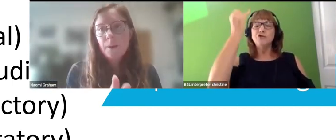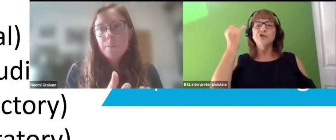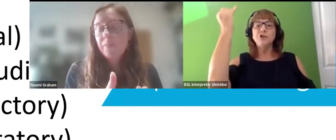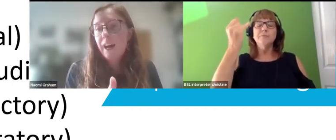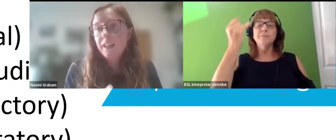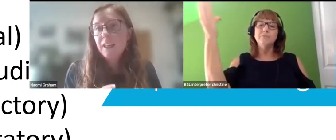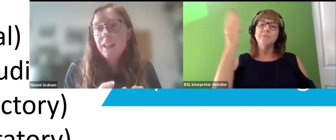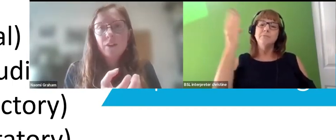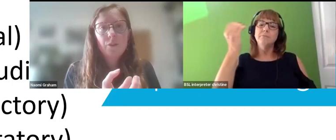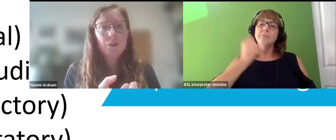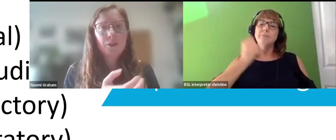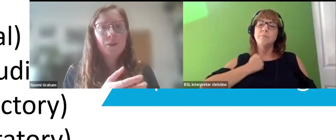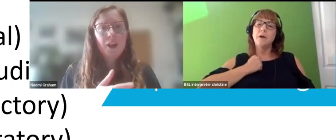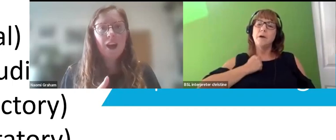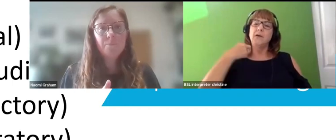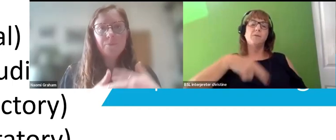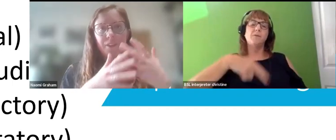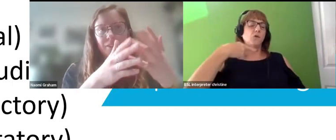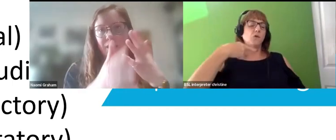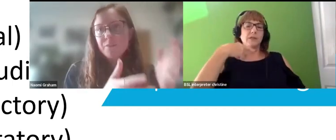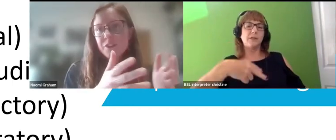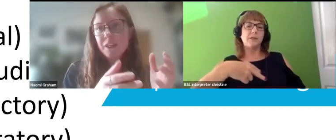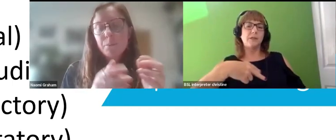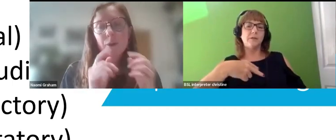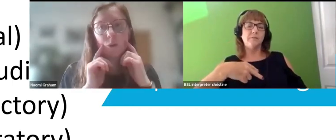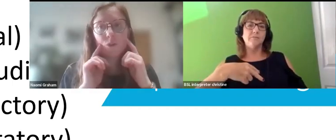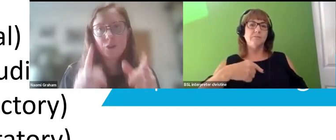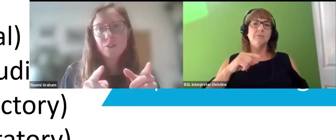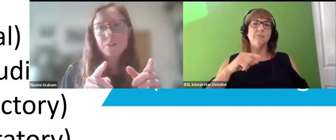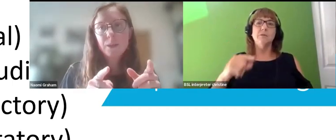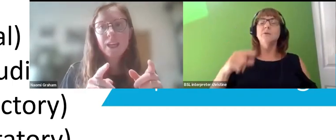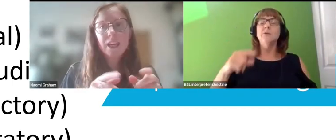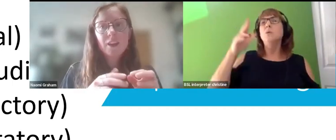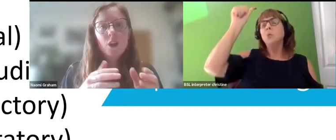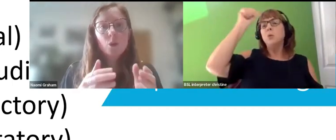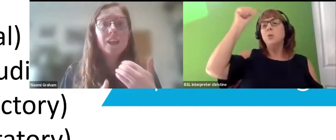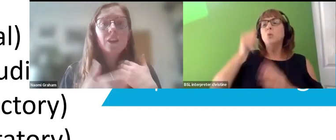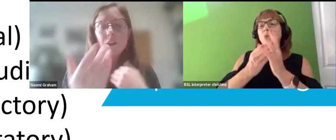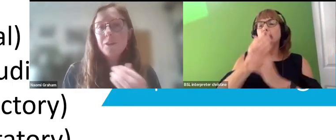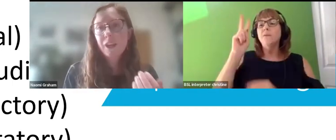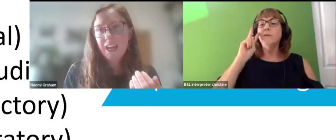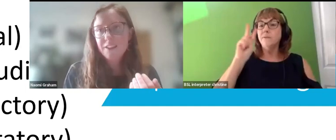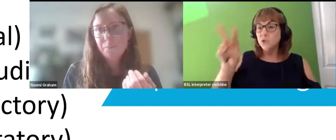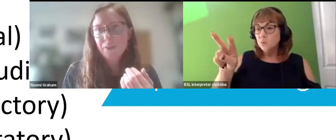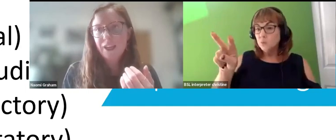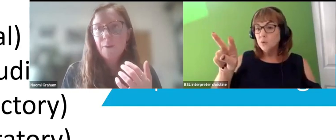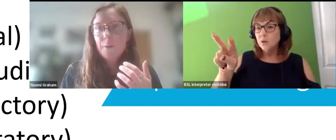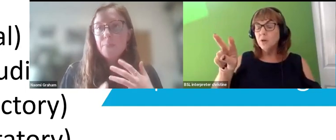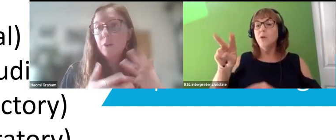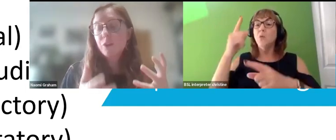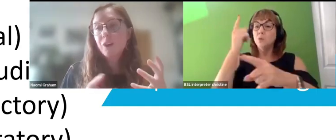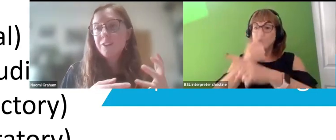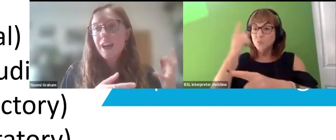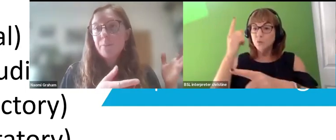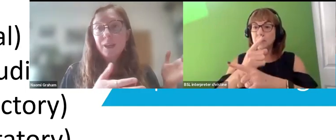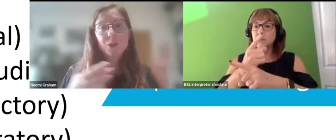that either through that visual input or through speaking, we can communicate something of God, and